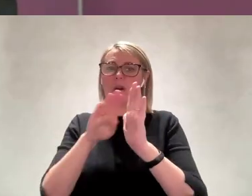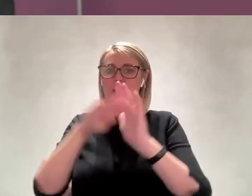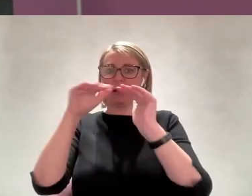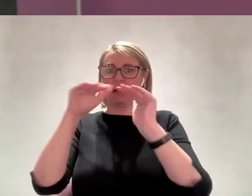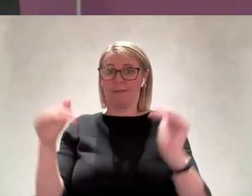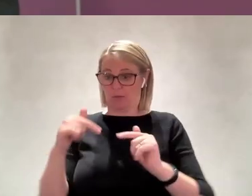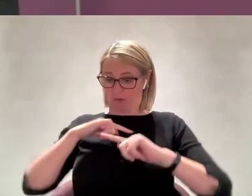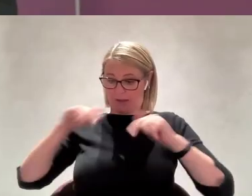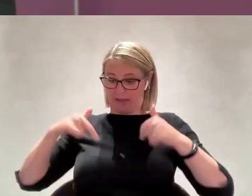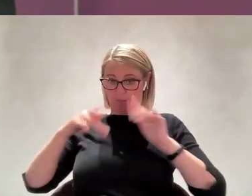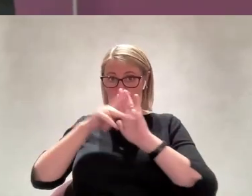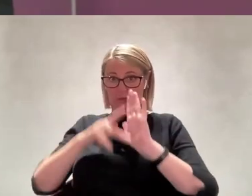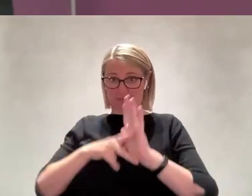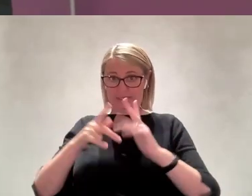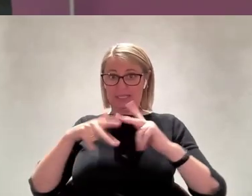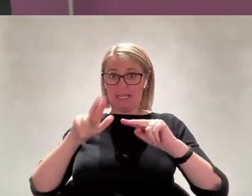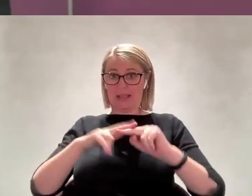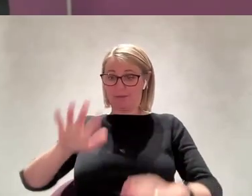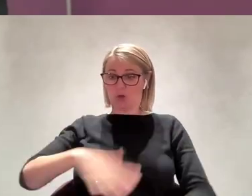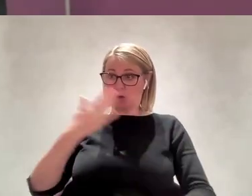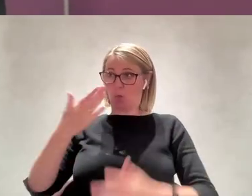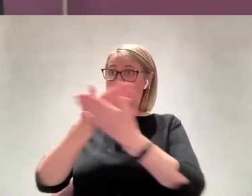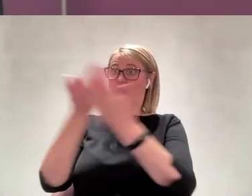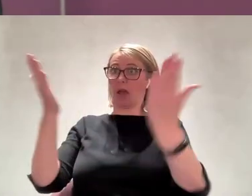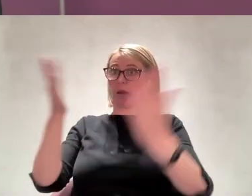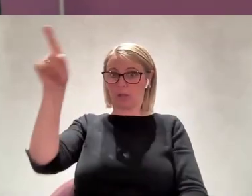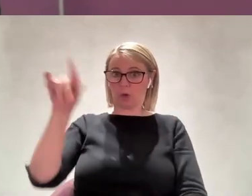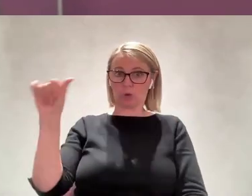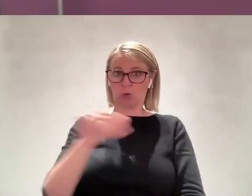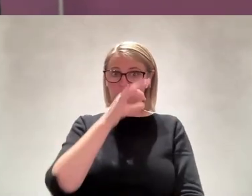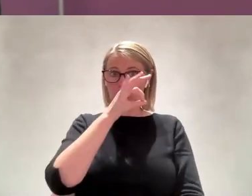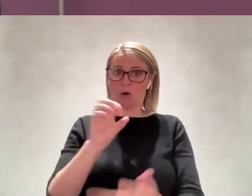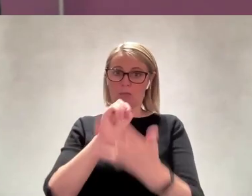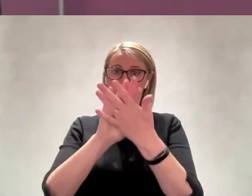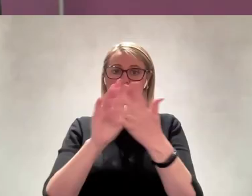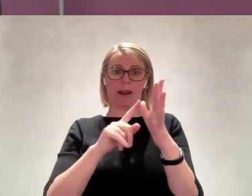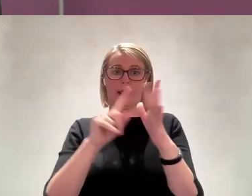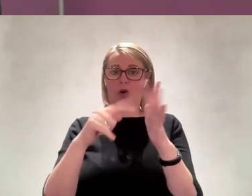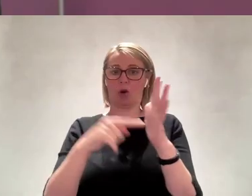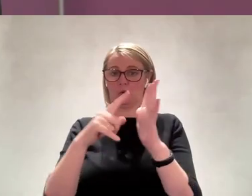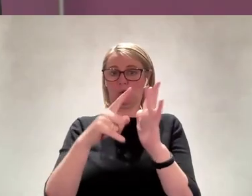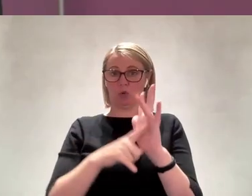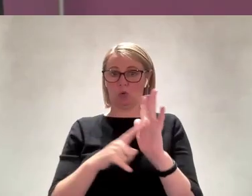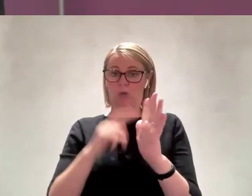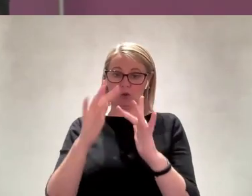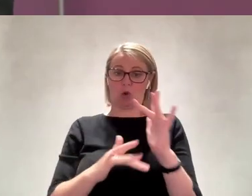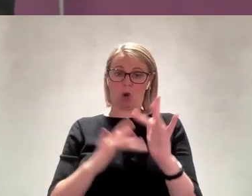Well, as per our policy, if you do not want it in the public domain, it should not be going into an AI tool that is online.